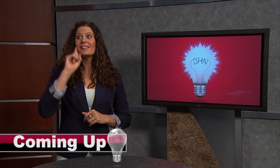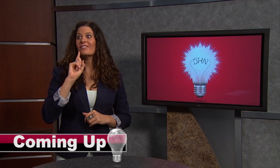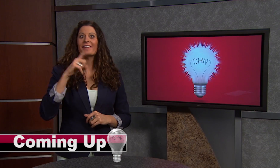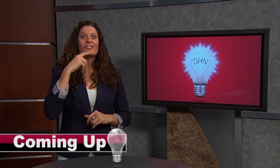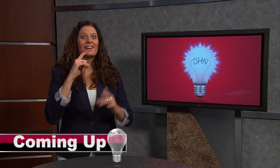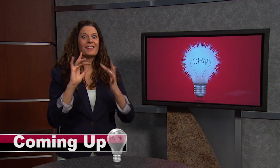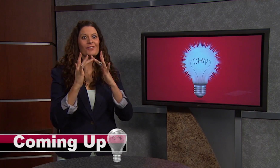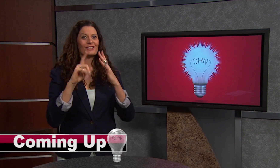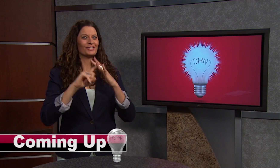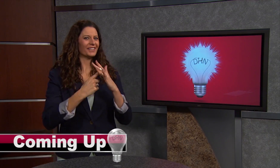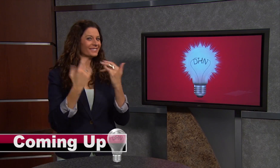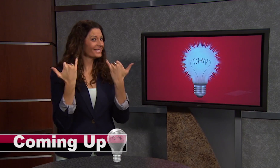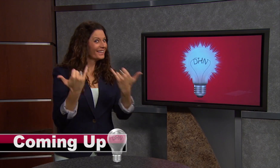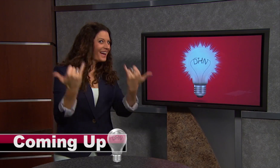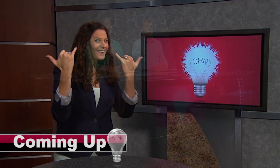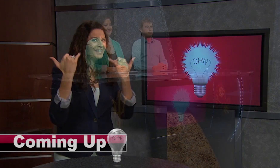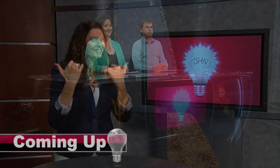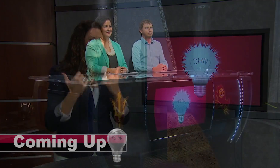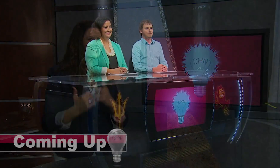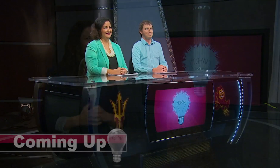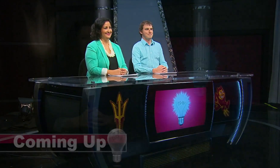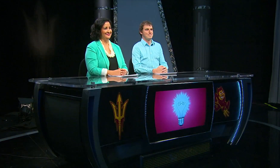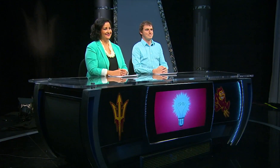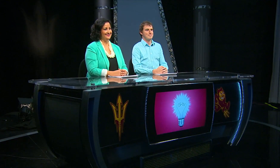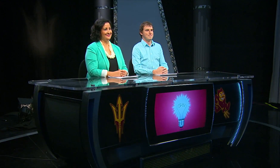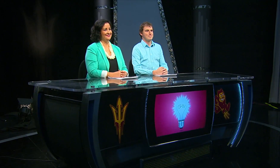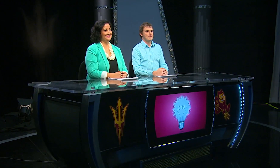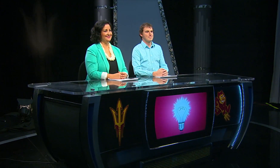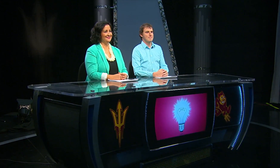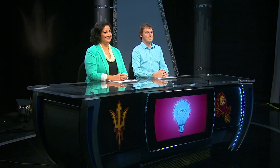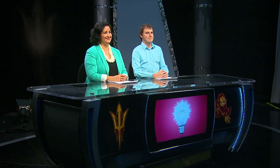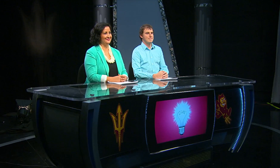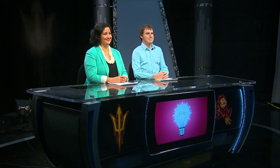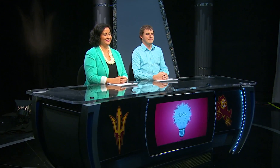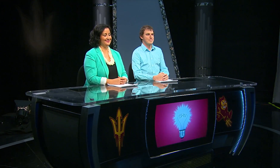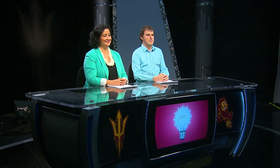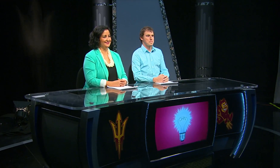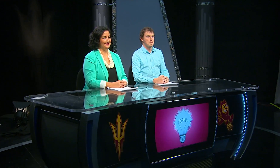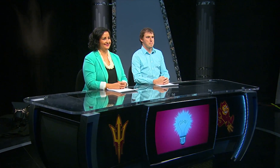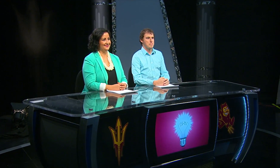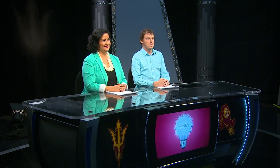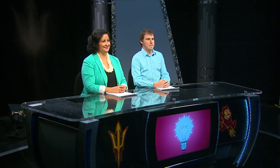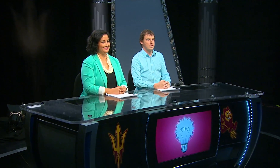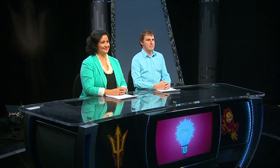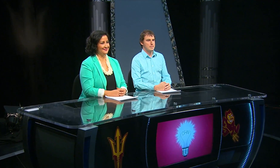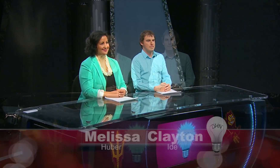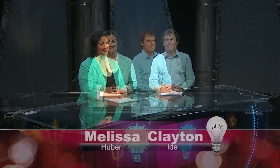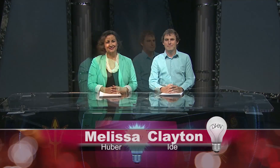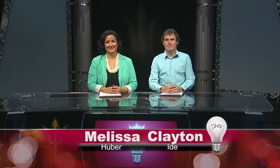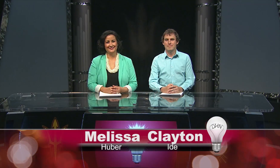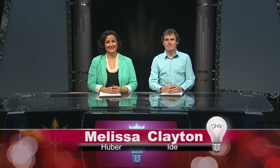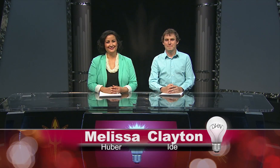DHN STARTS NOW WELCOME